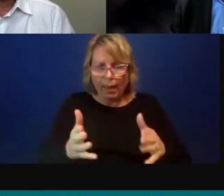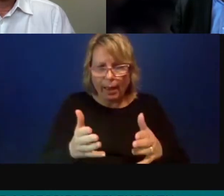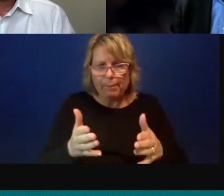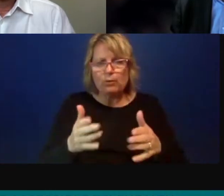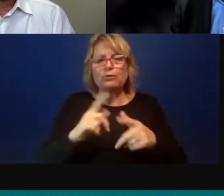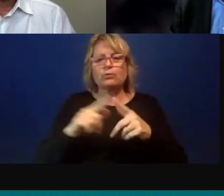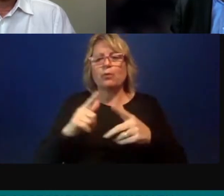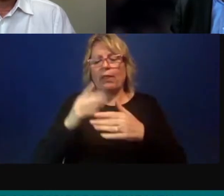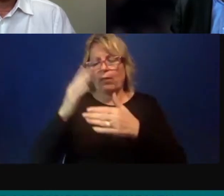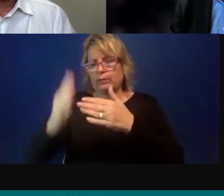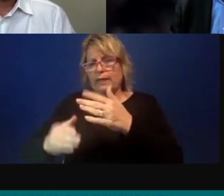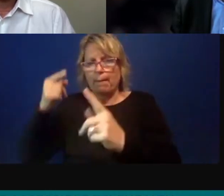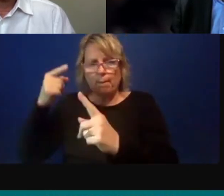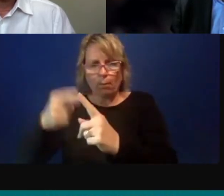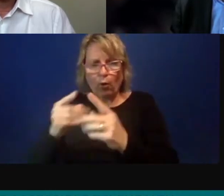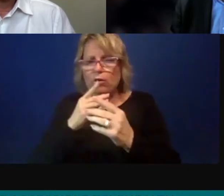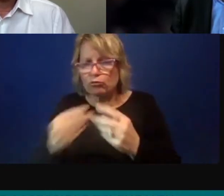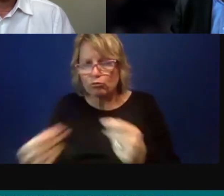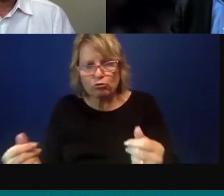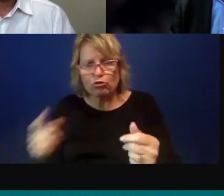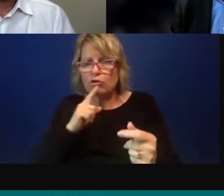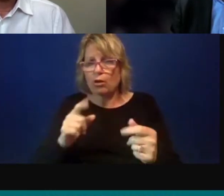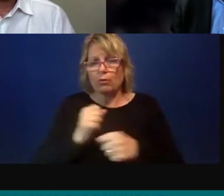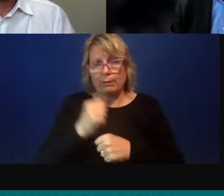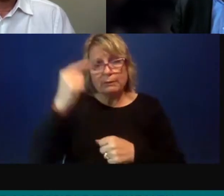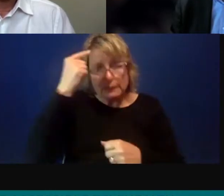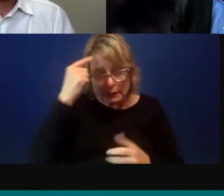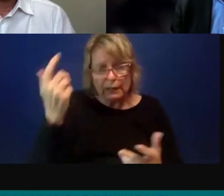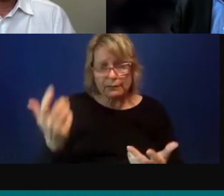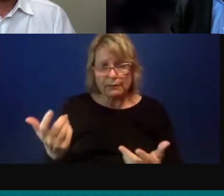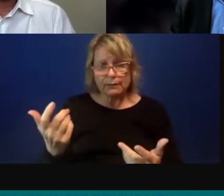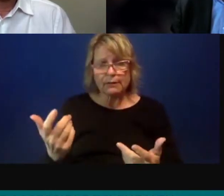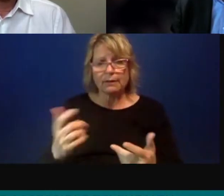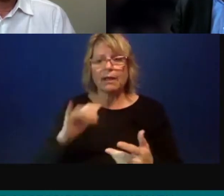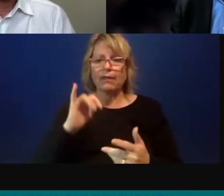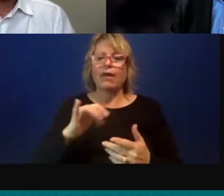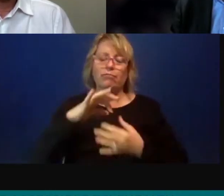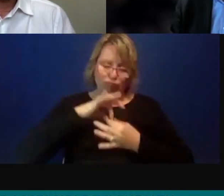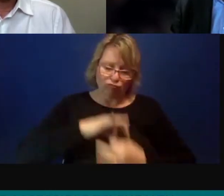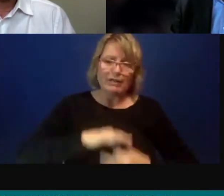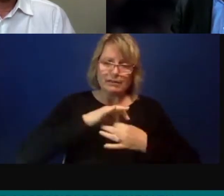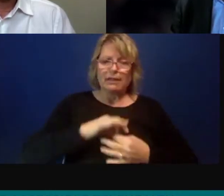solutions that really are sensible. That really resonates a lot and it's very interesting